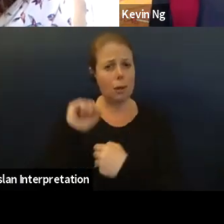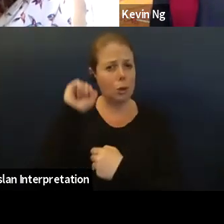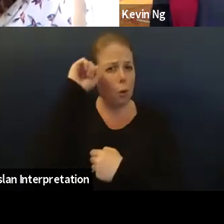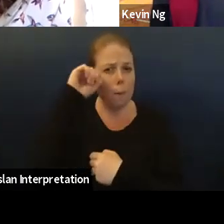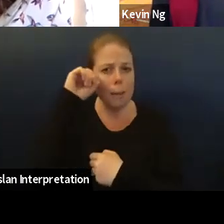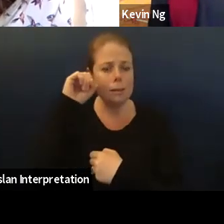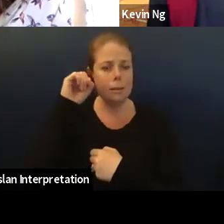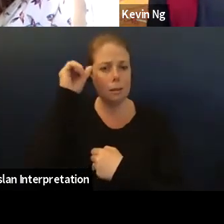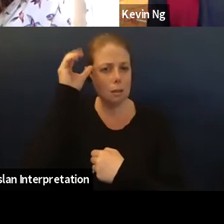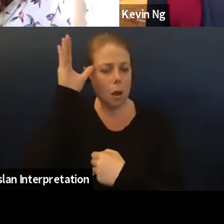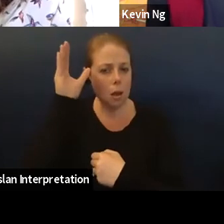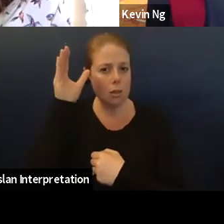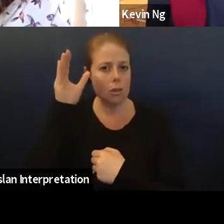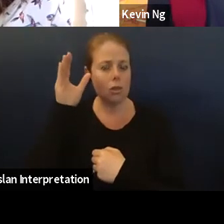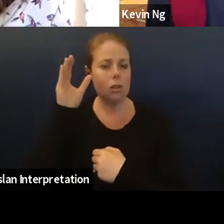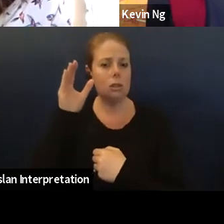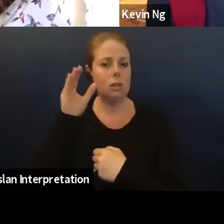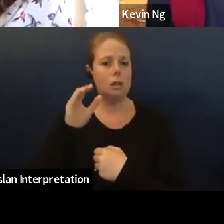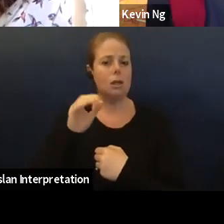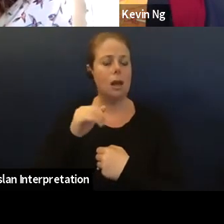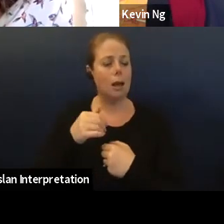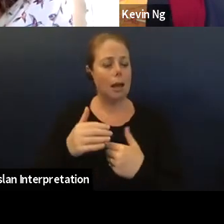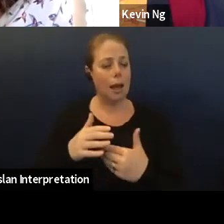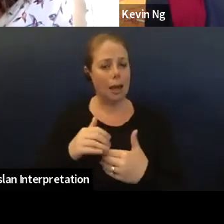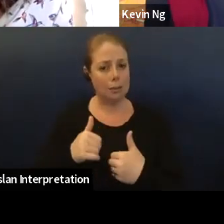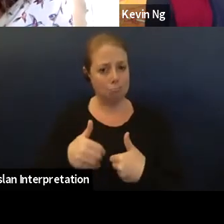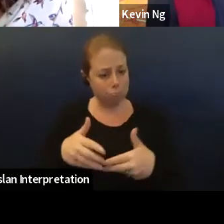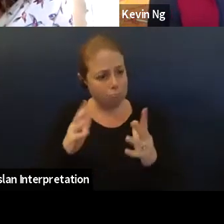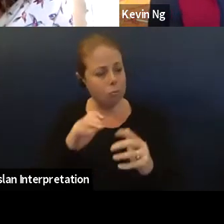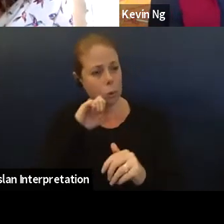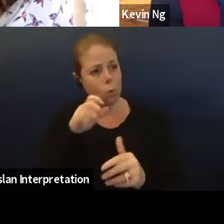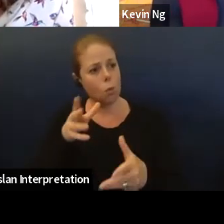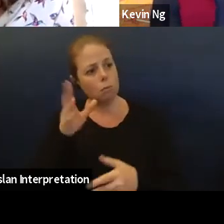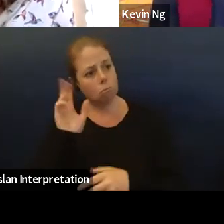Ali, what would you say to that? >>ALI: